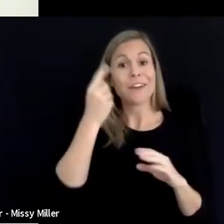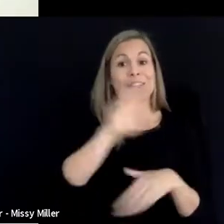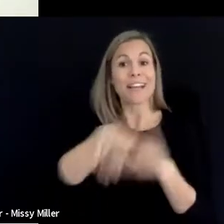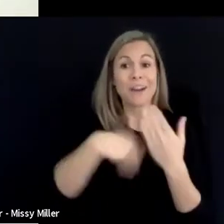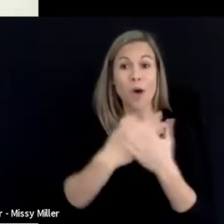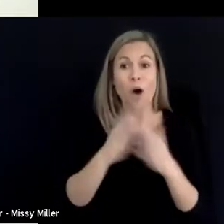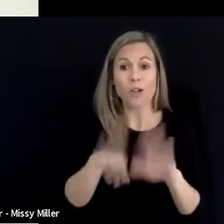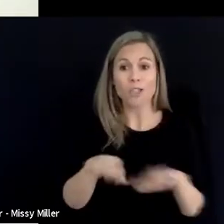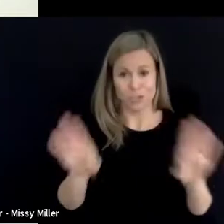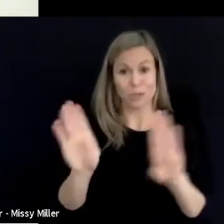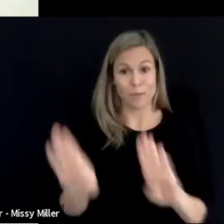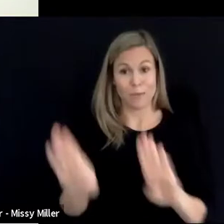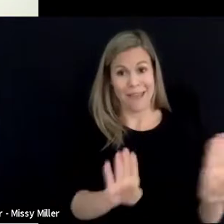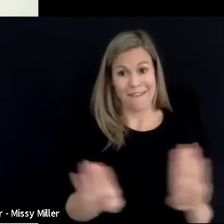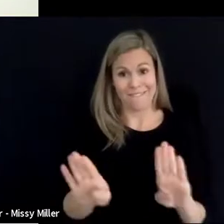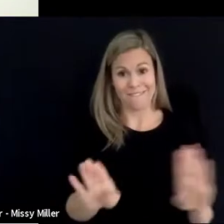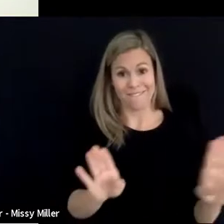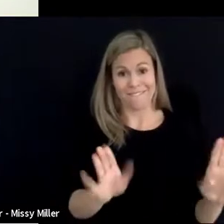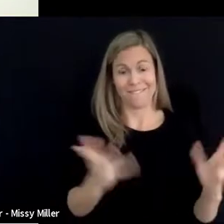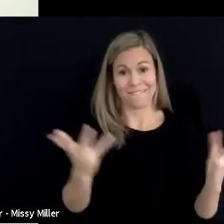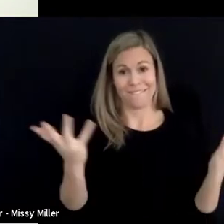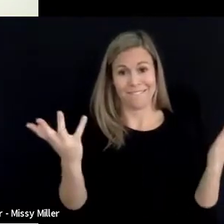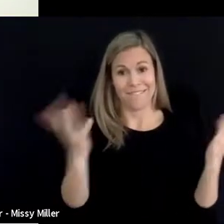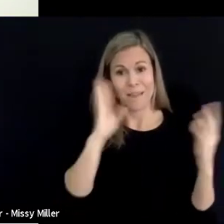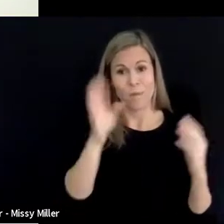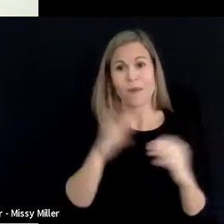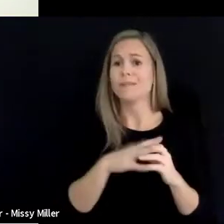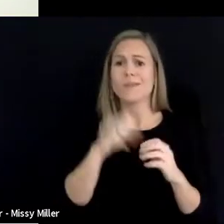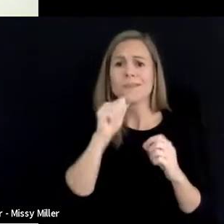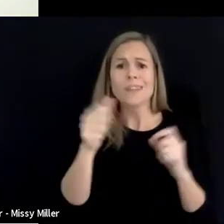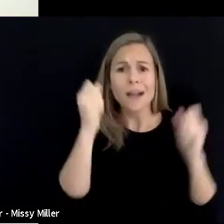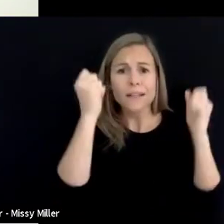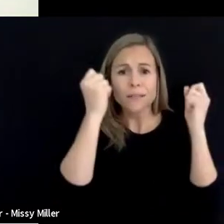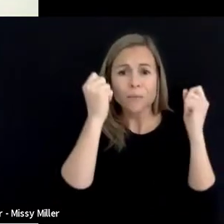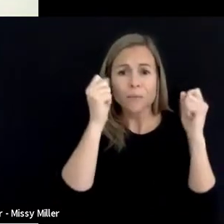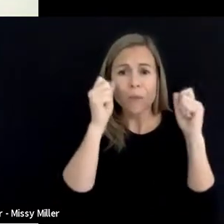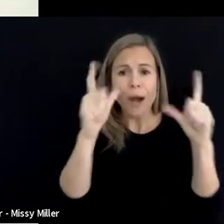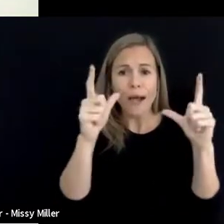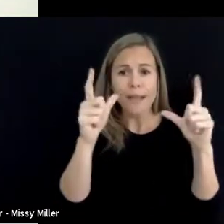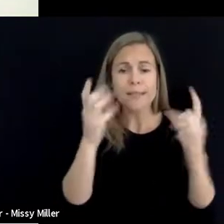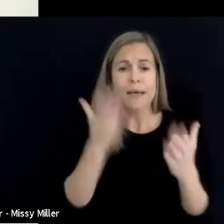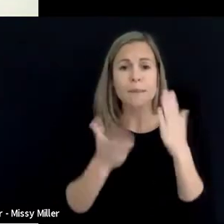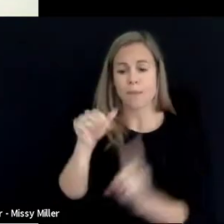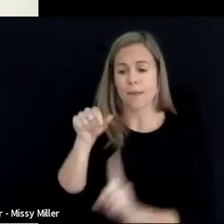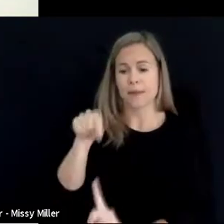And so it's not a surprise that our kids who might be deaf-blind,